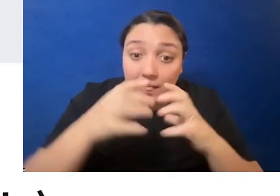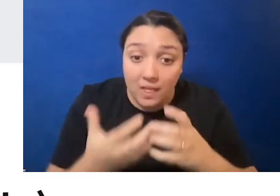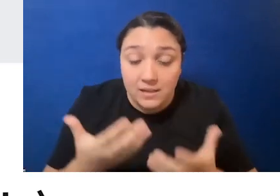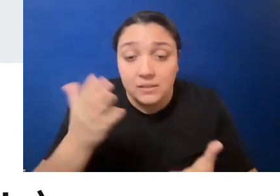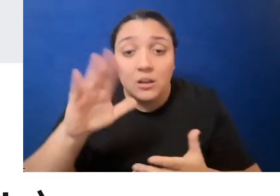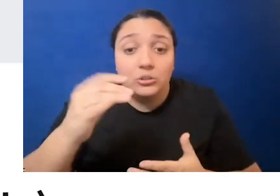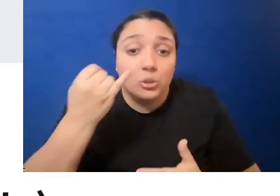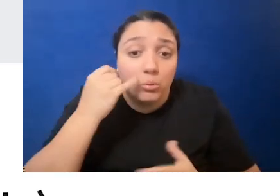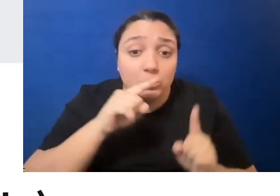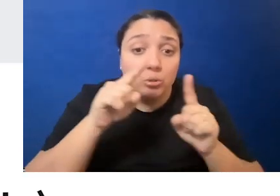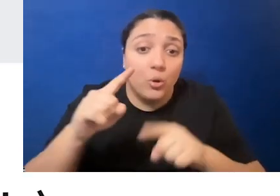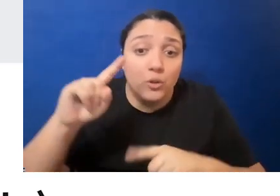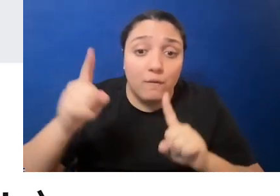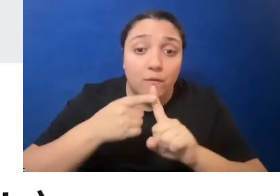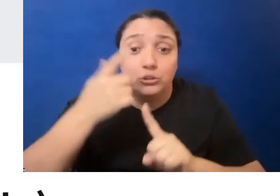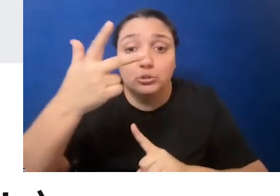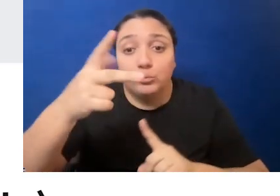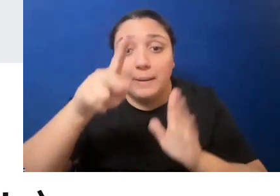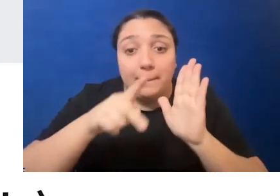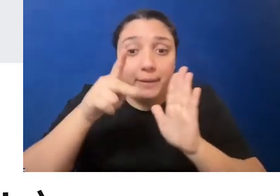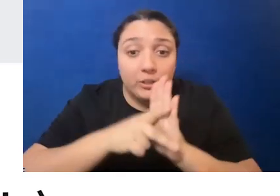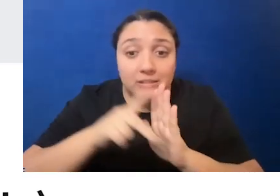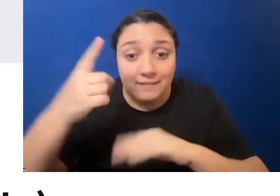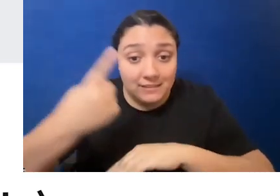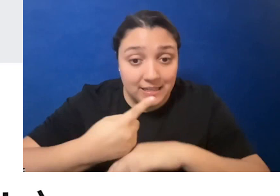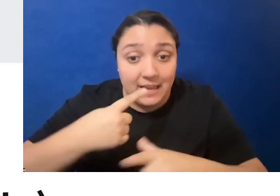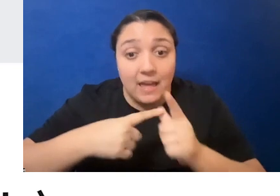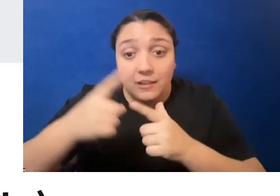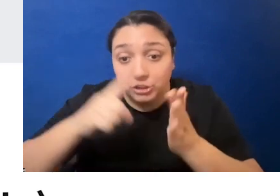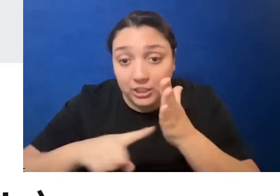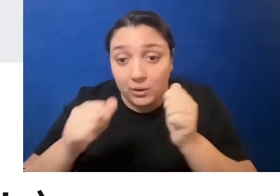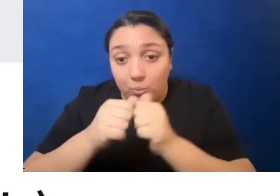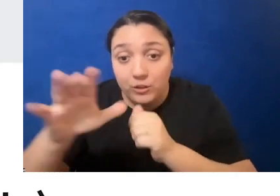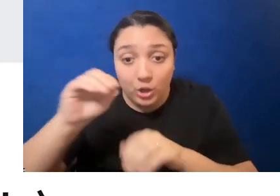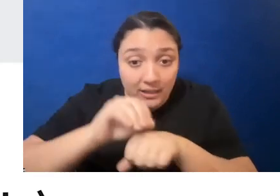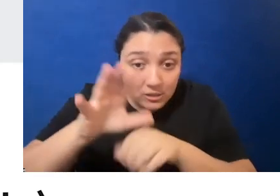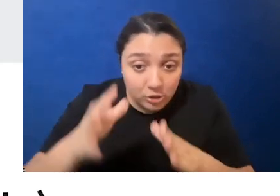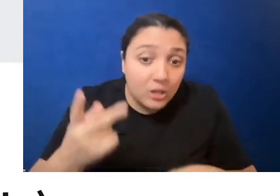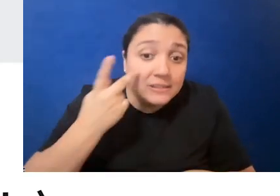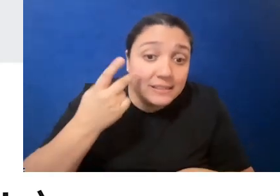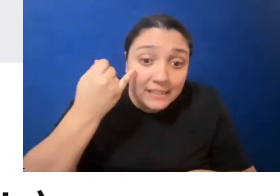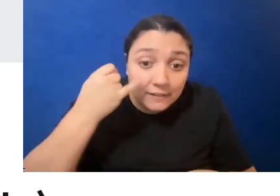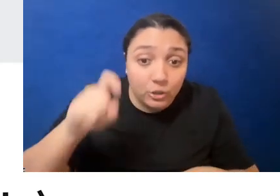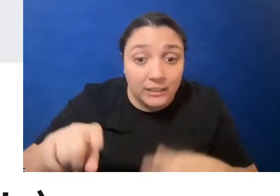LISTEN, THIS IS YOUR FAVORITE CLASS, COME FOR THE FIRST THREE PERIODS OF THE DAY AND WE'LL